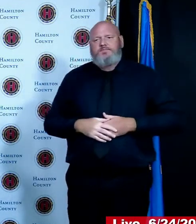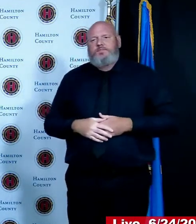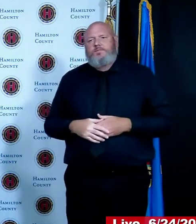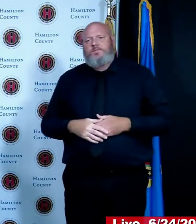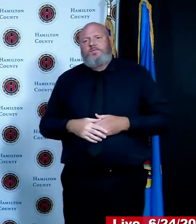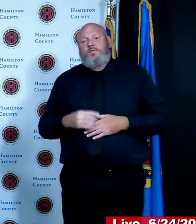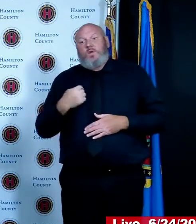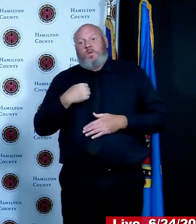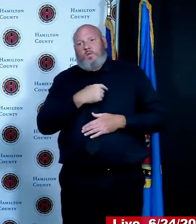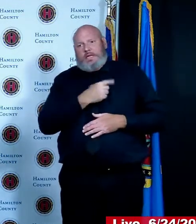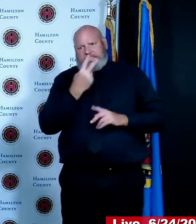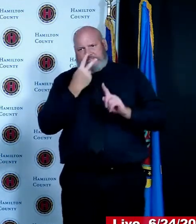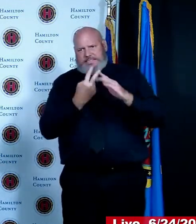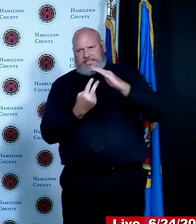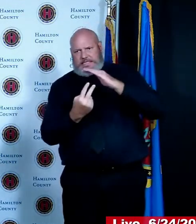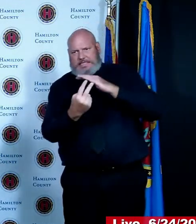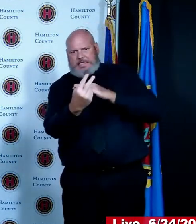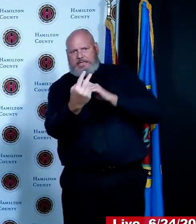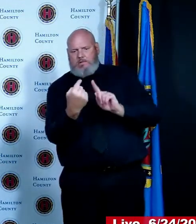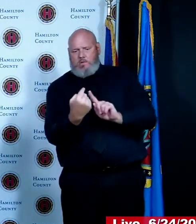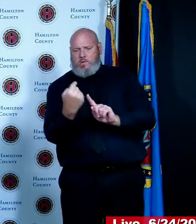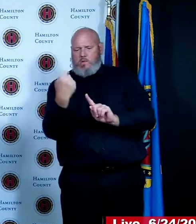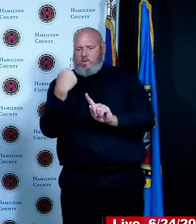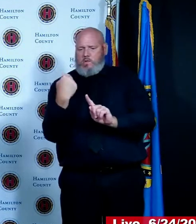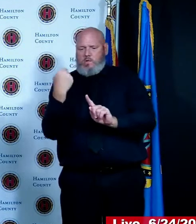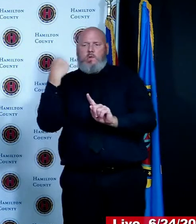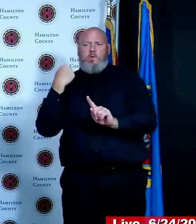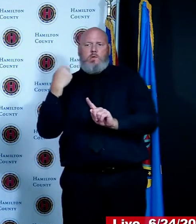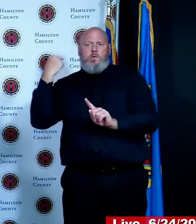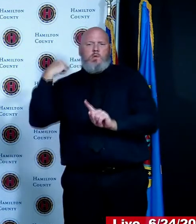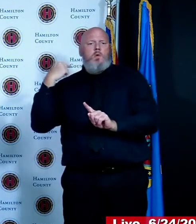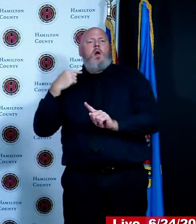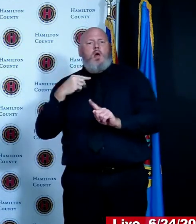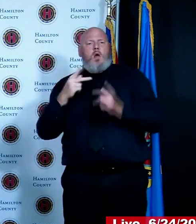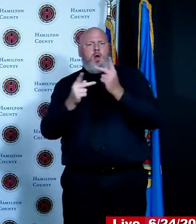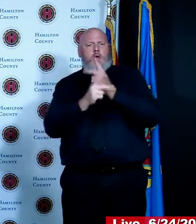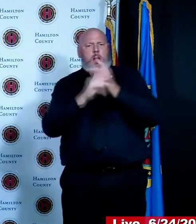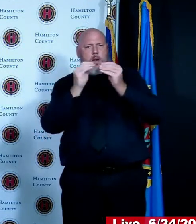days probably happened a day or two before this news conference come and go